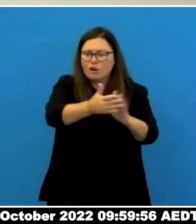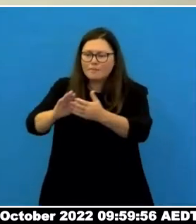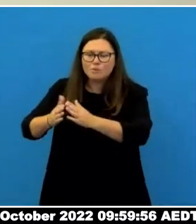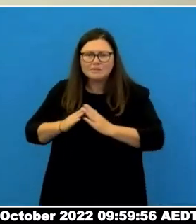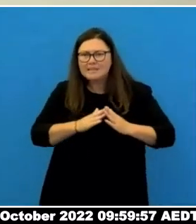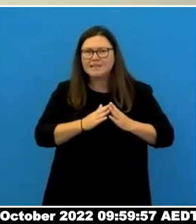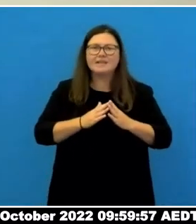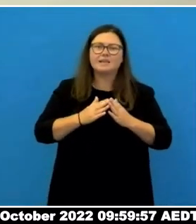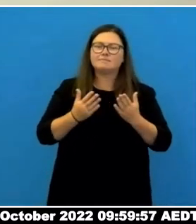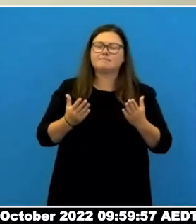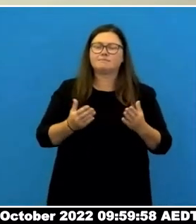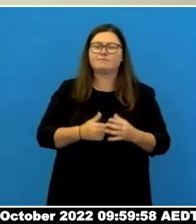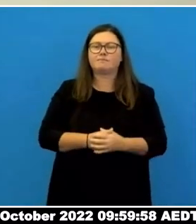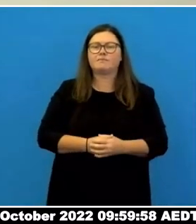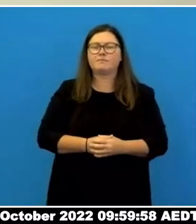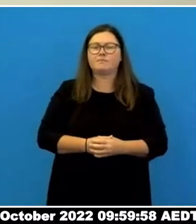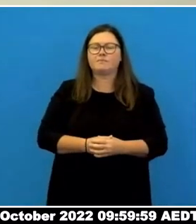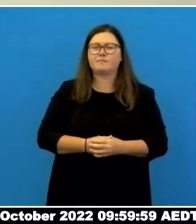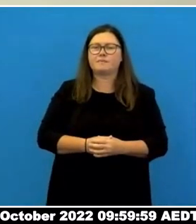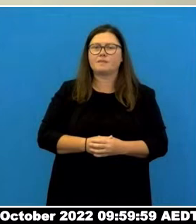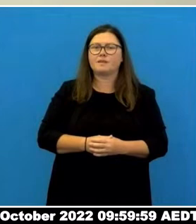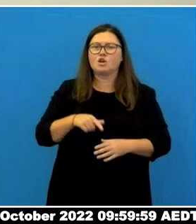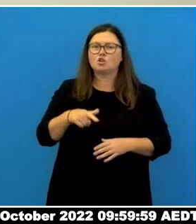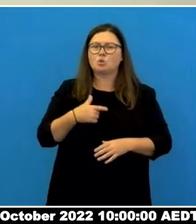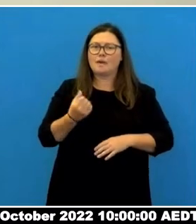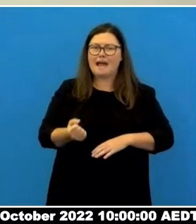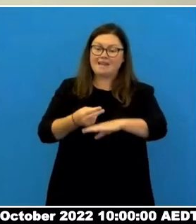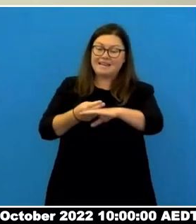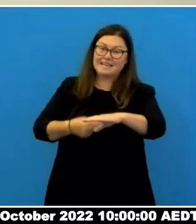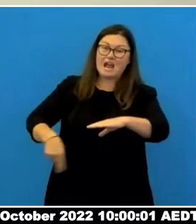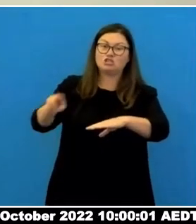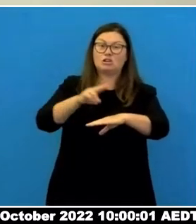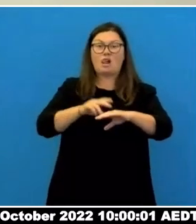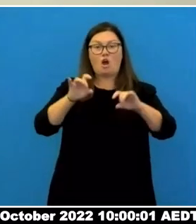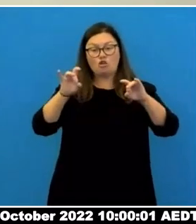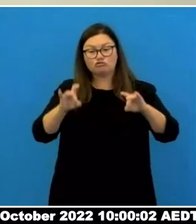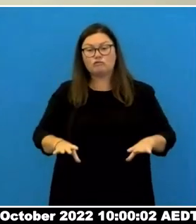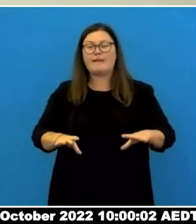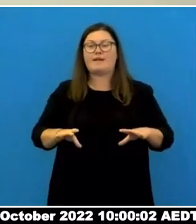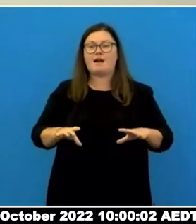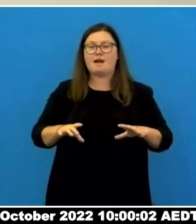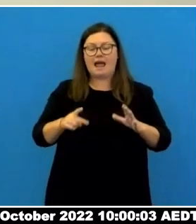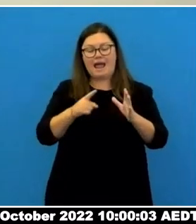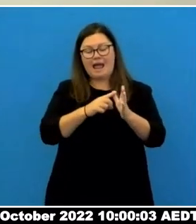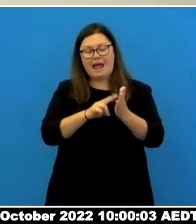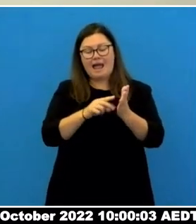A national anti racism framework is intended to be a collective project